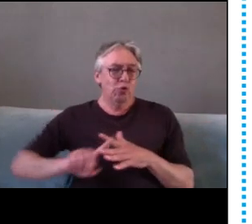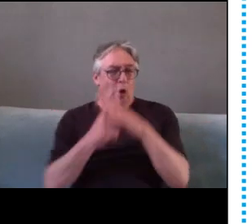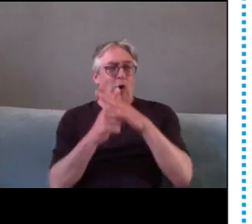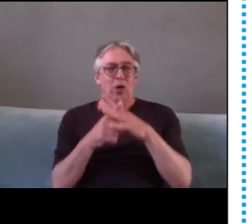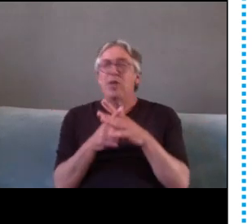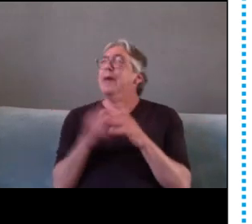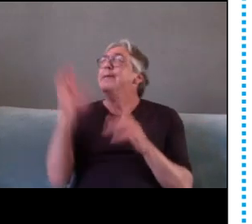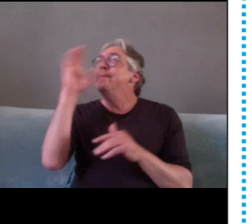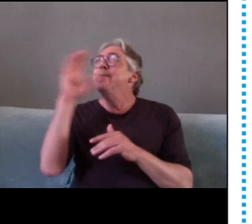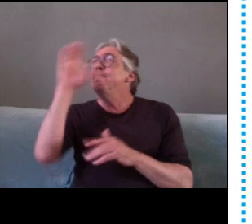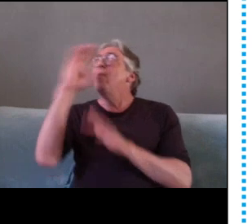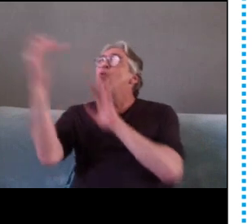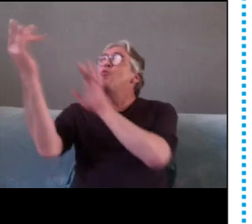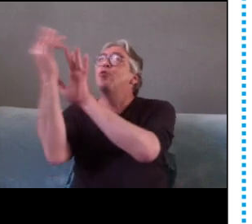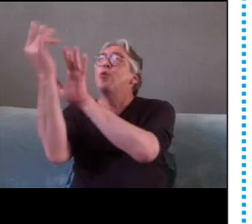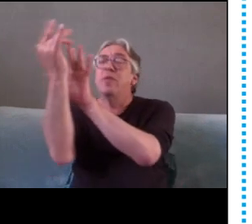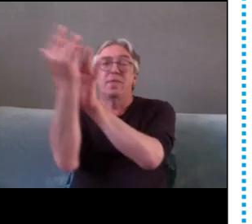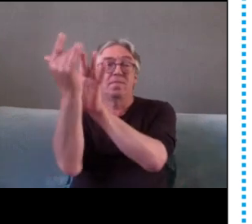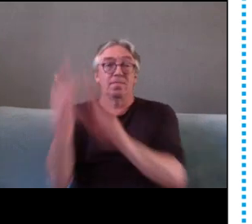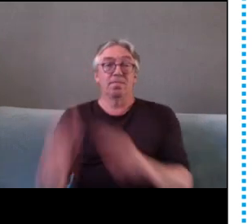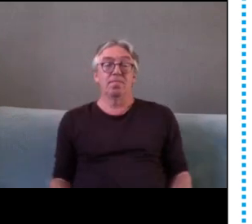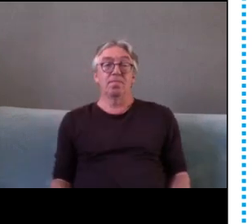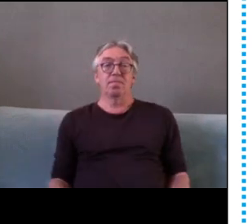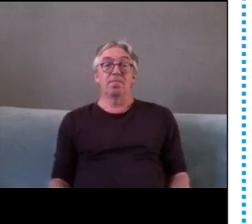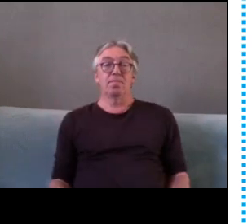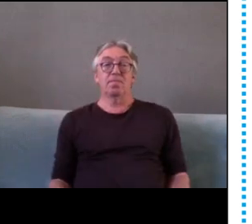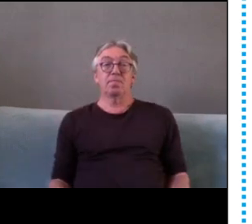You can raise already awareness among persons with disabilities